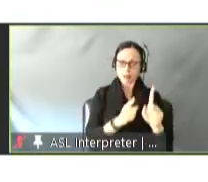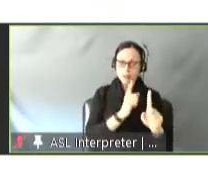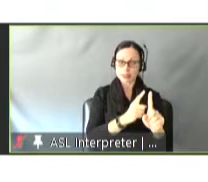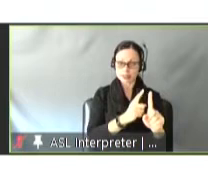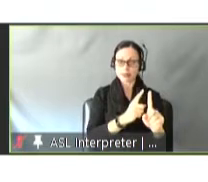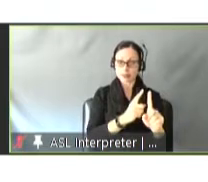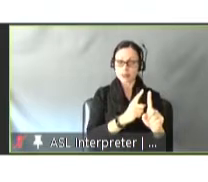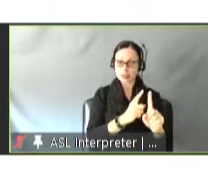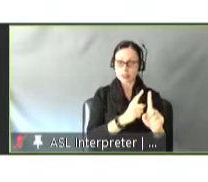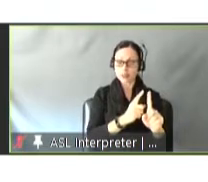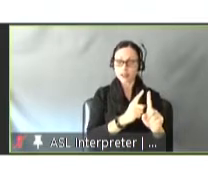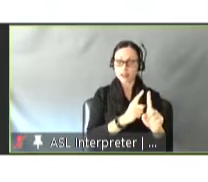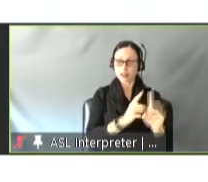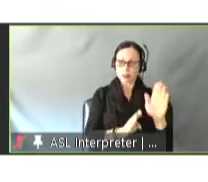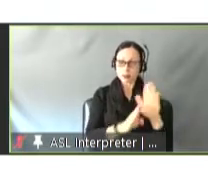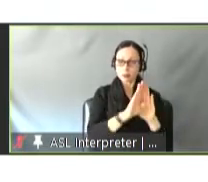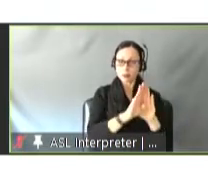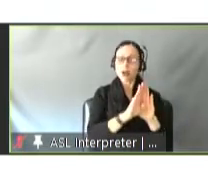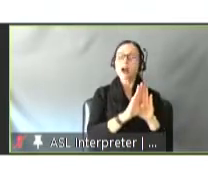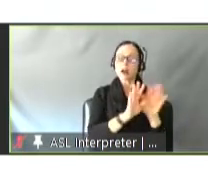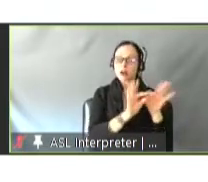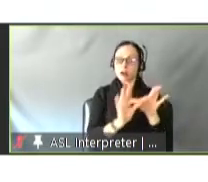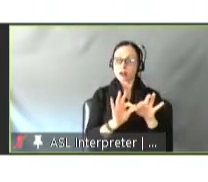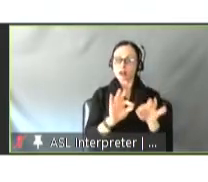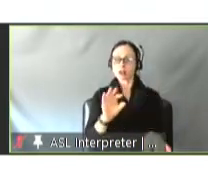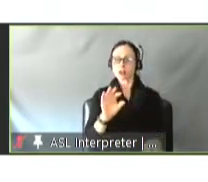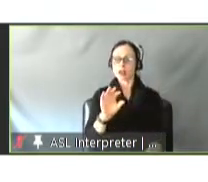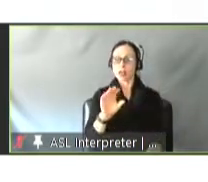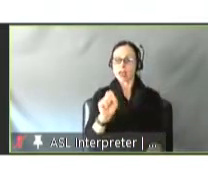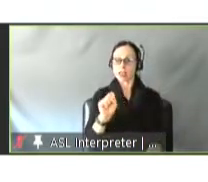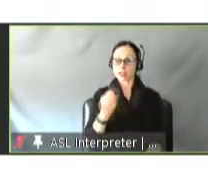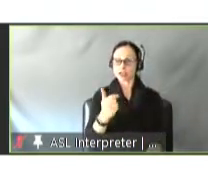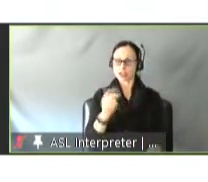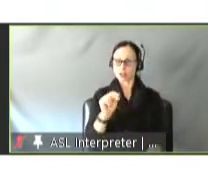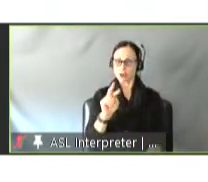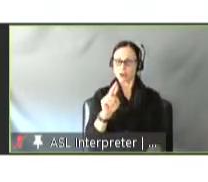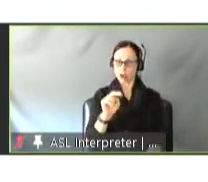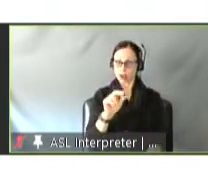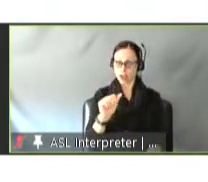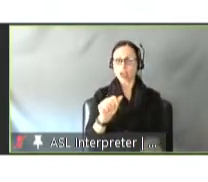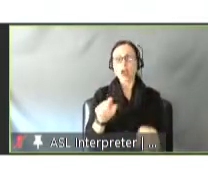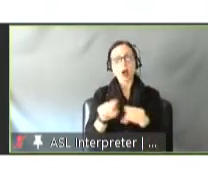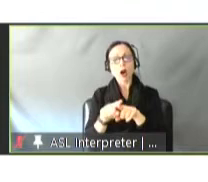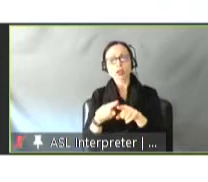not only with the bowel sgRNA, but then also with the nasal swab sgRNA.